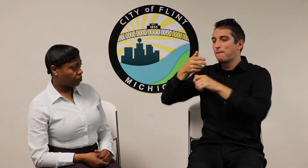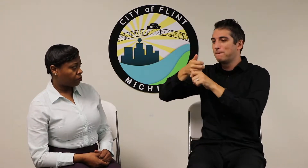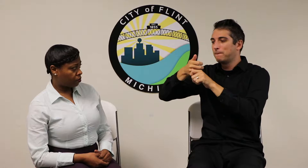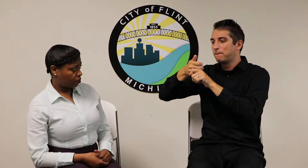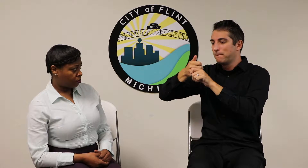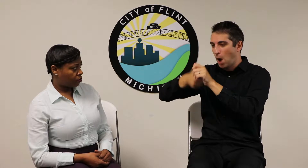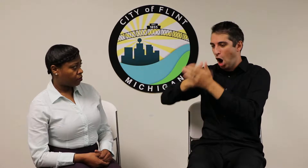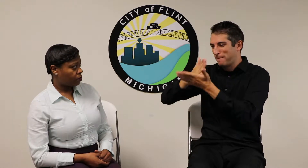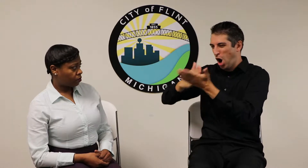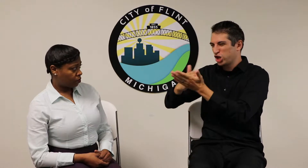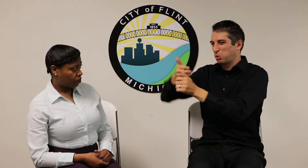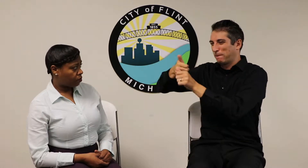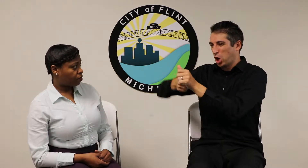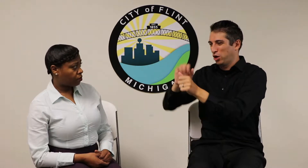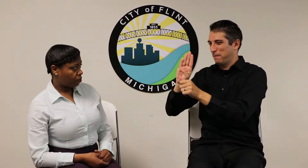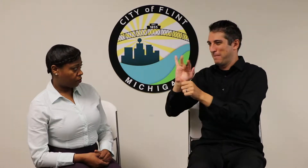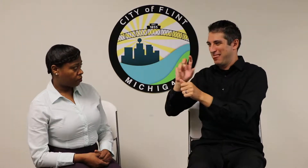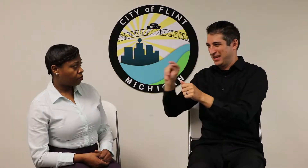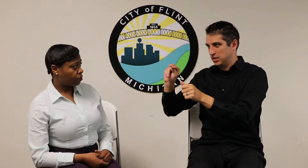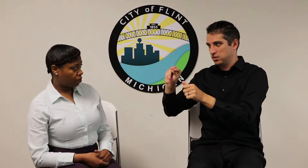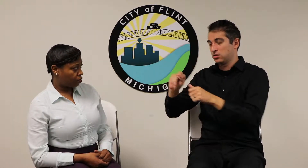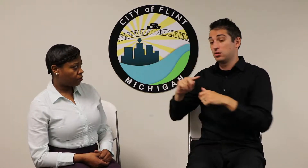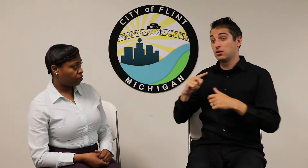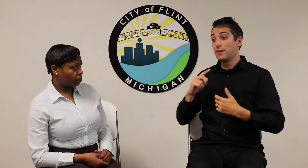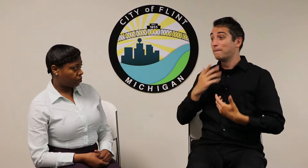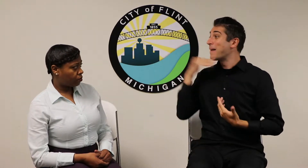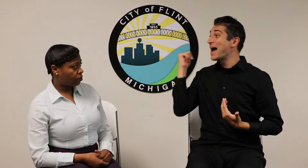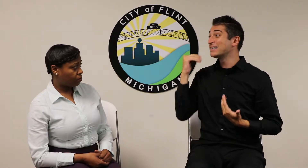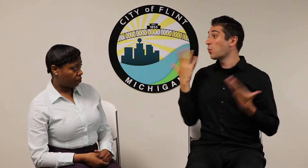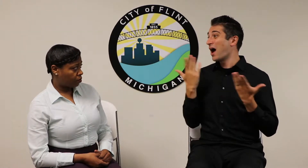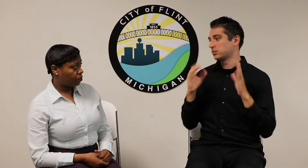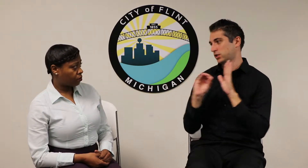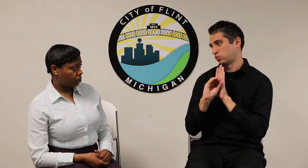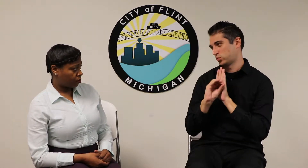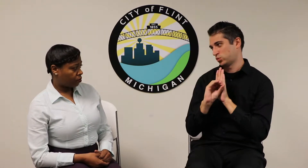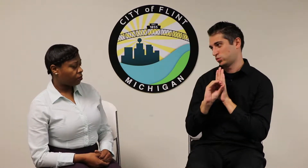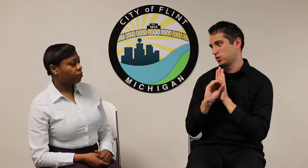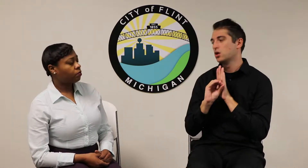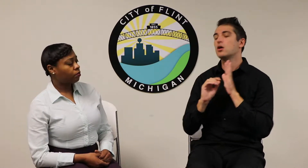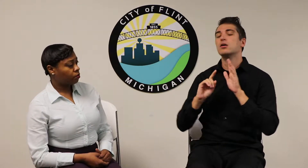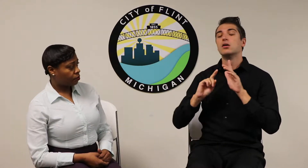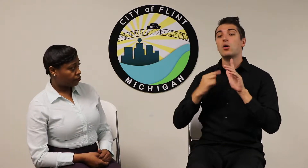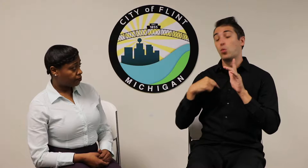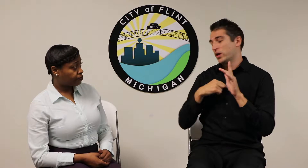that's why we're continually encouraging people to flush their system in the